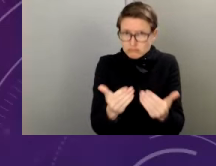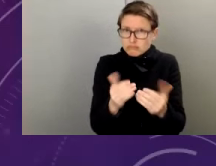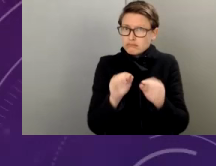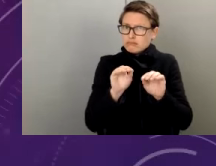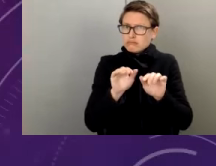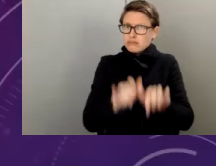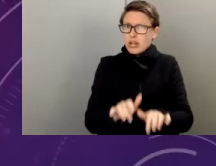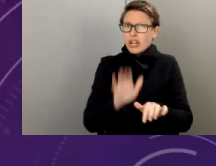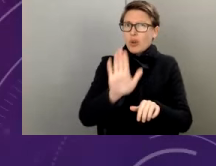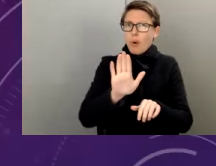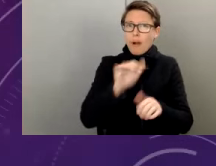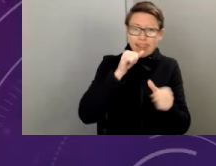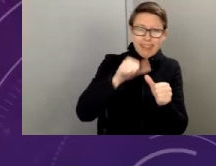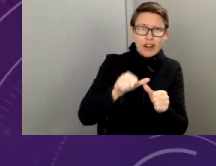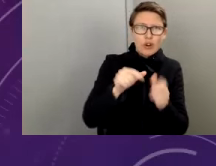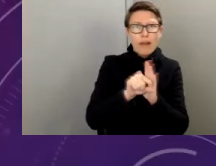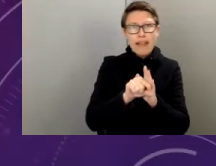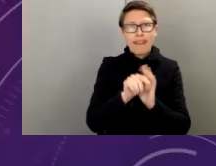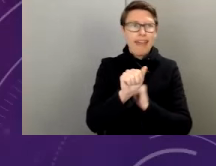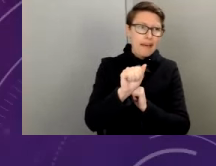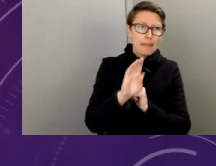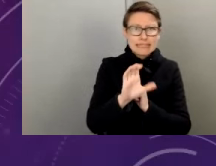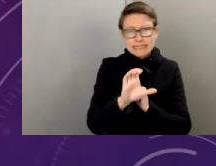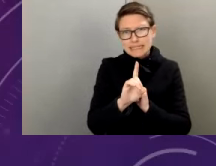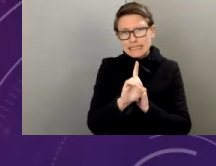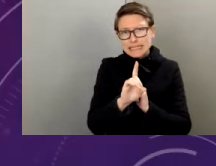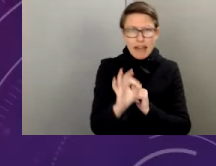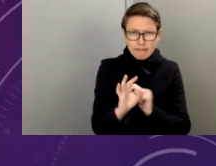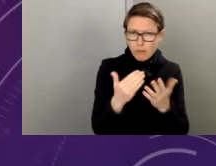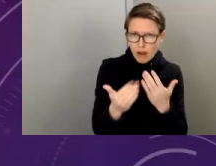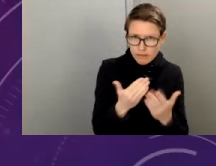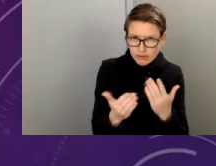F whatever it is noncredit classes meaning they have no units.